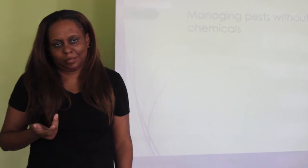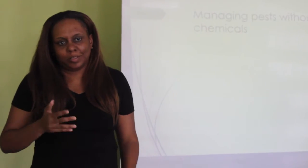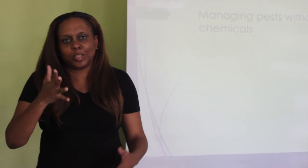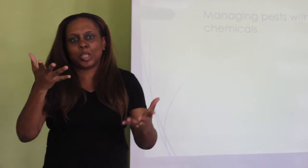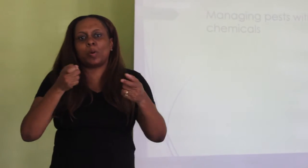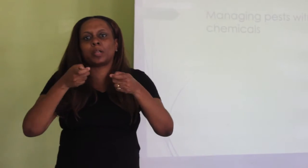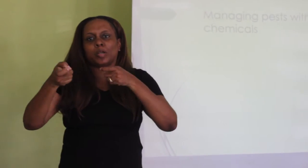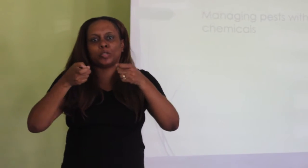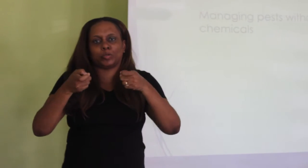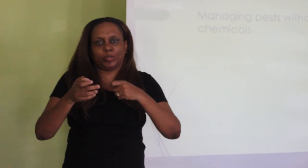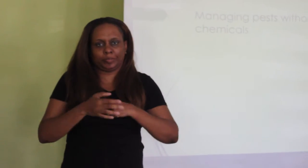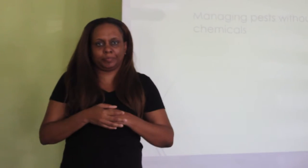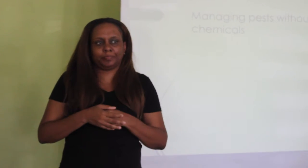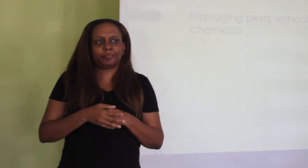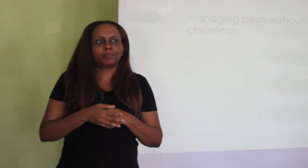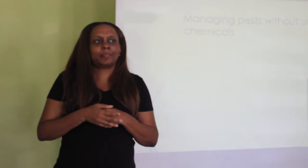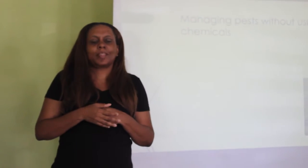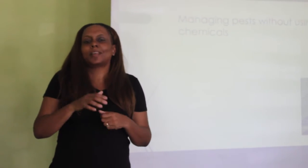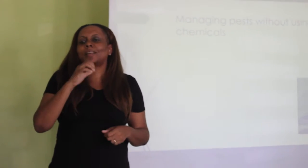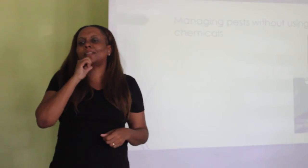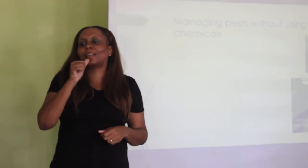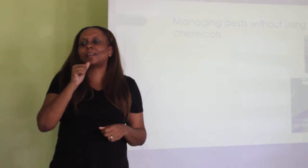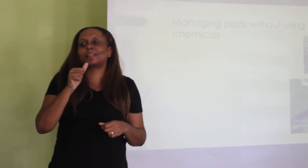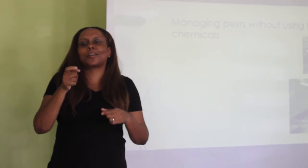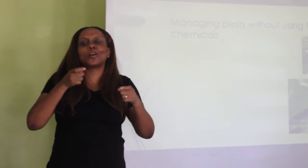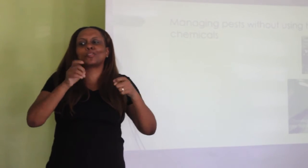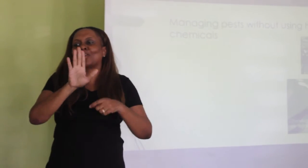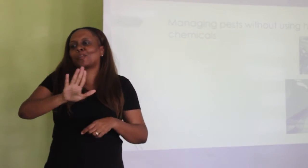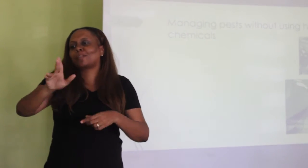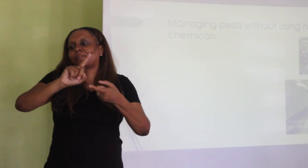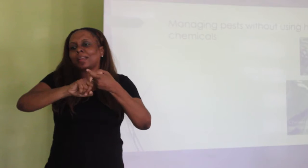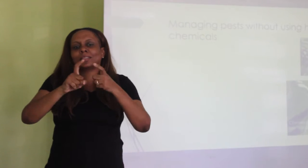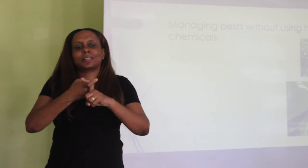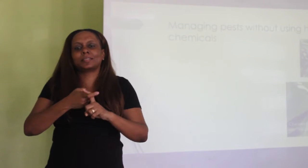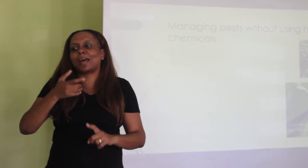your friends that call you all the night you're not controlling them but they may be best too